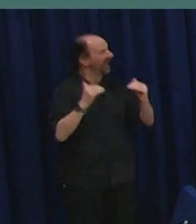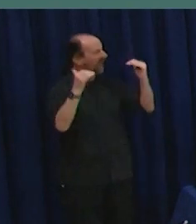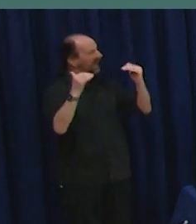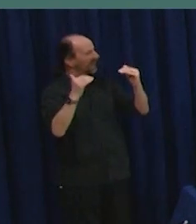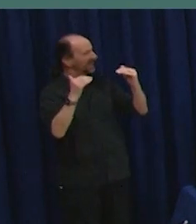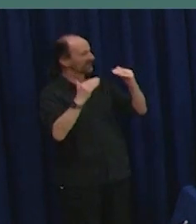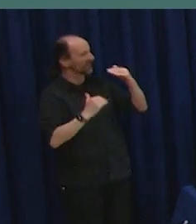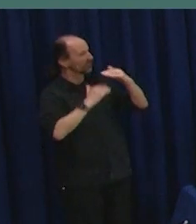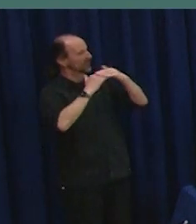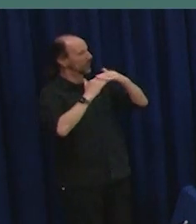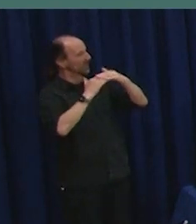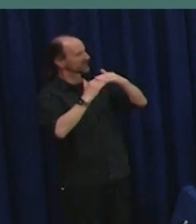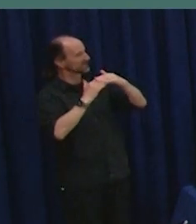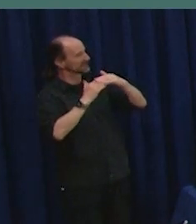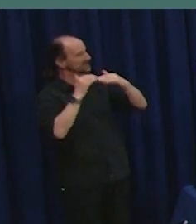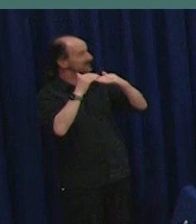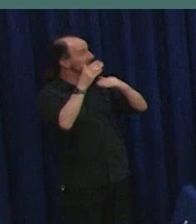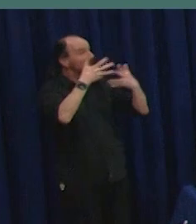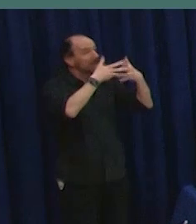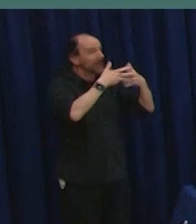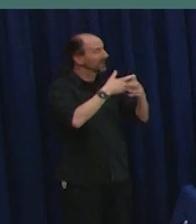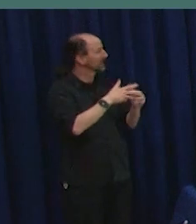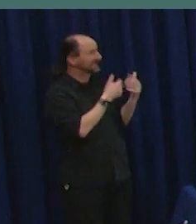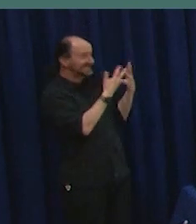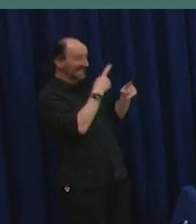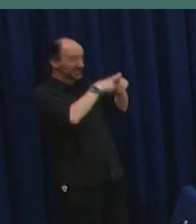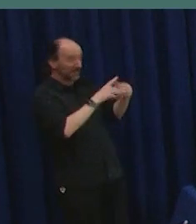10 times as many people get medication, that's because the doctor gets paid for every person